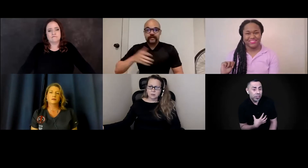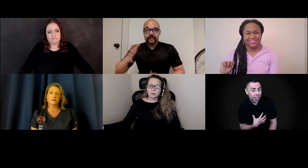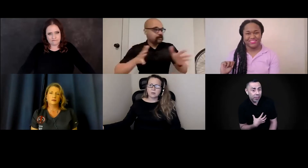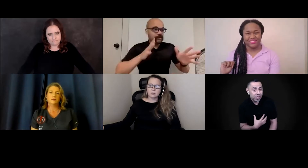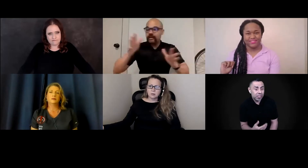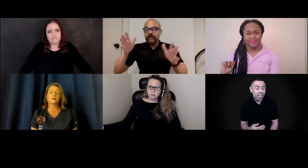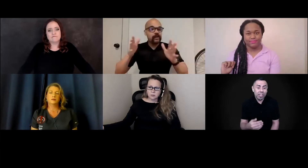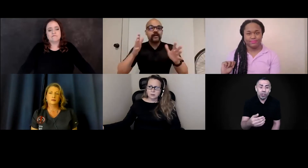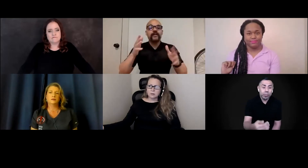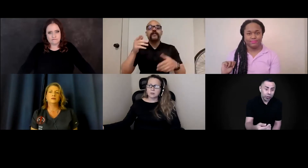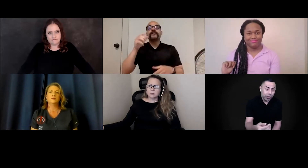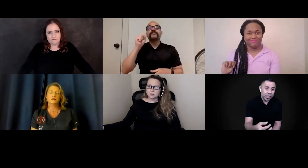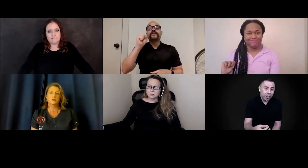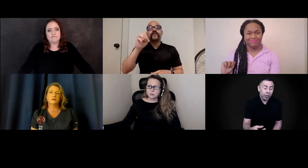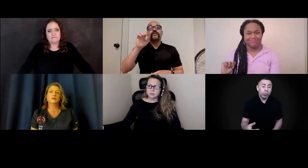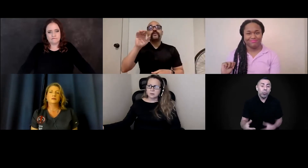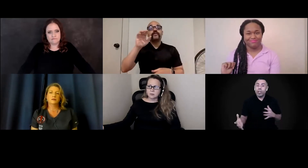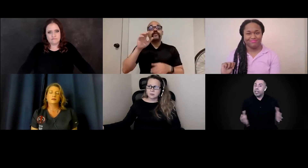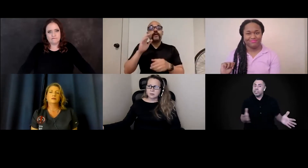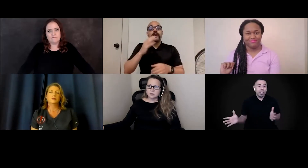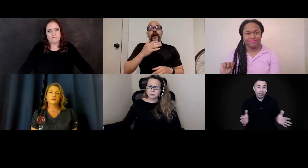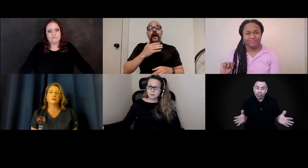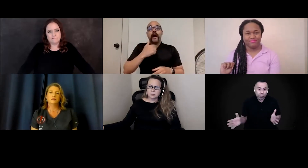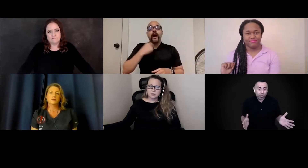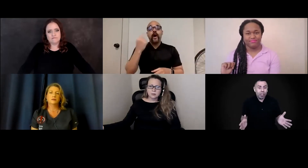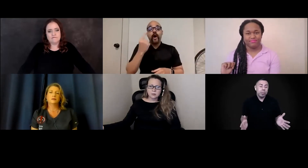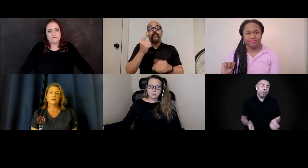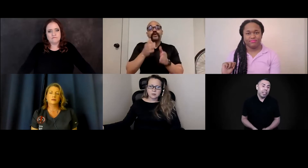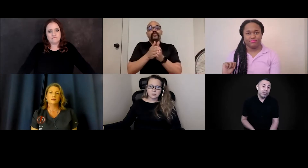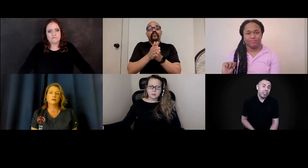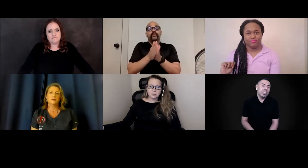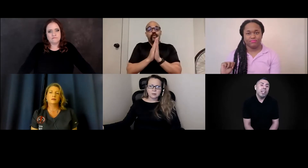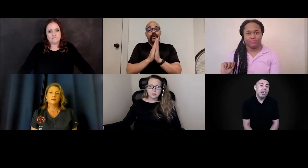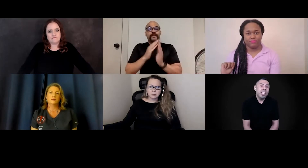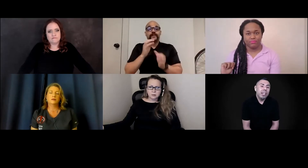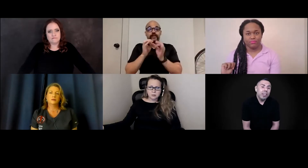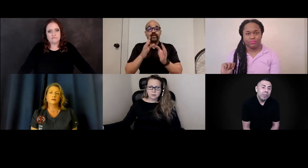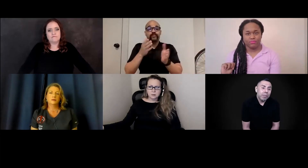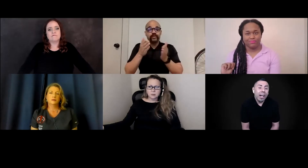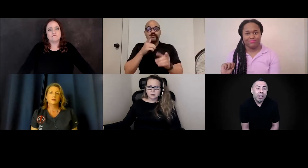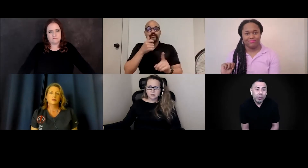to code switch ourselves instead of the interpreter doing that. Where we're constantly back and forth between languages.